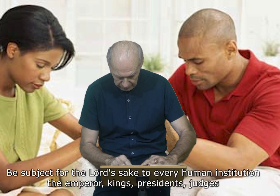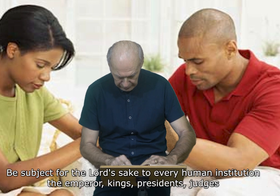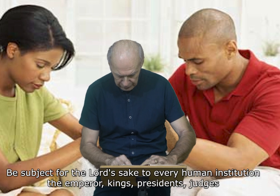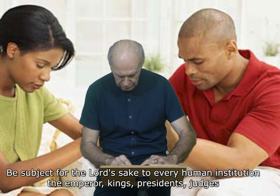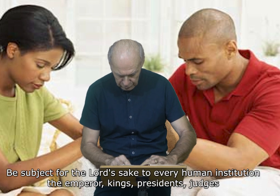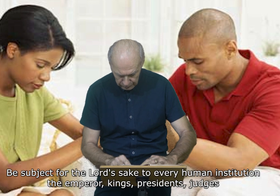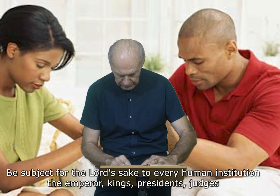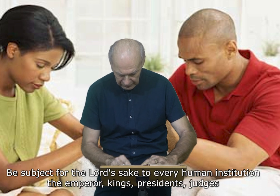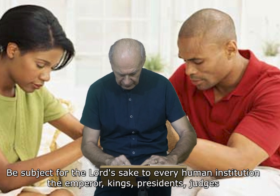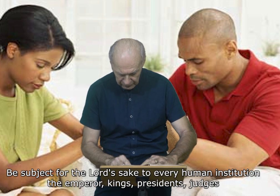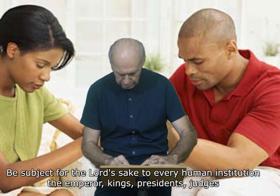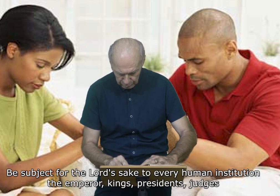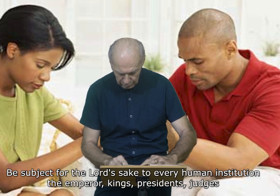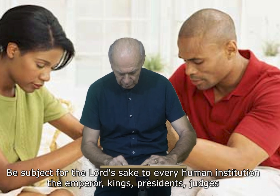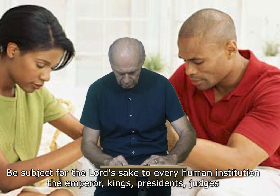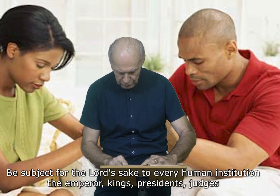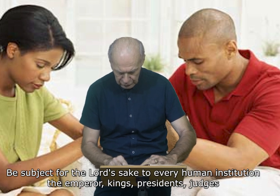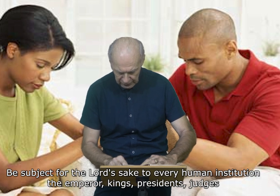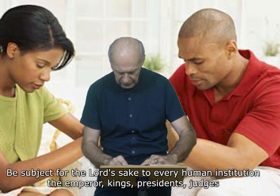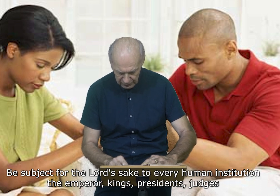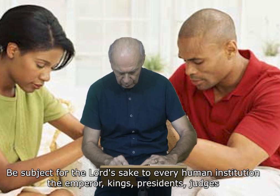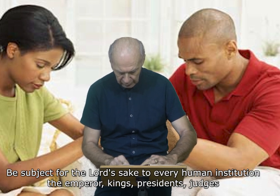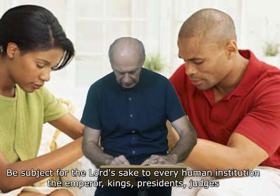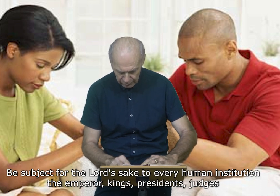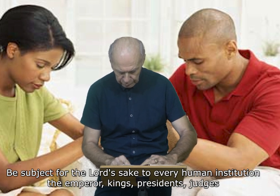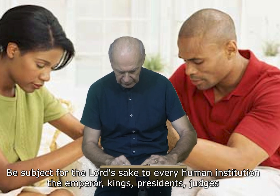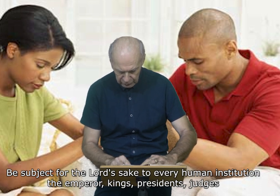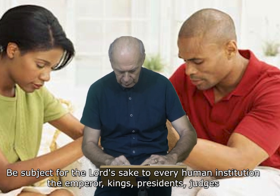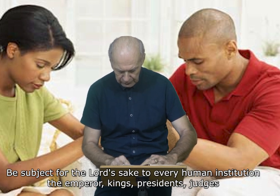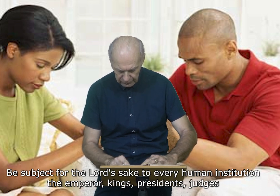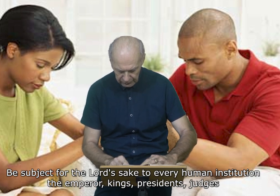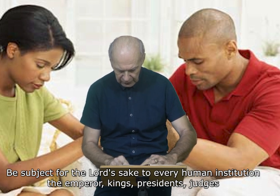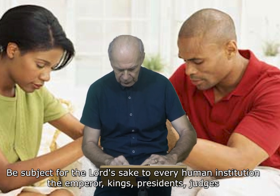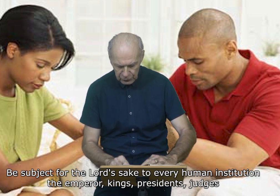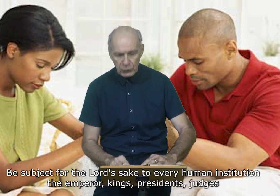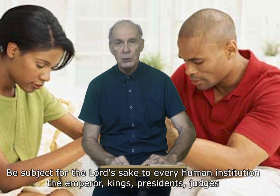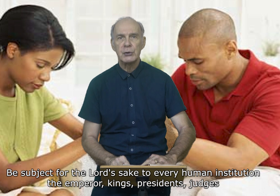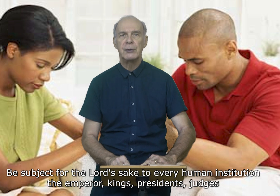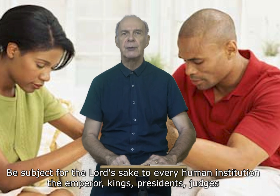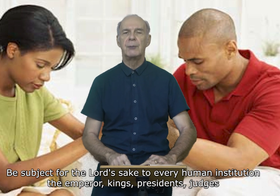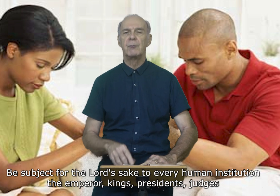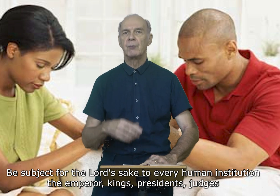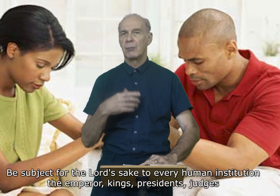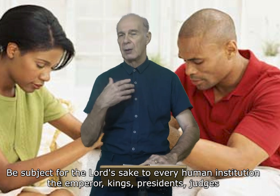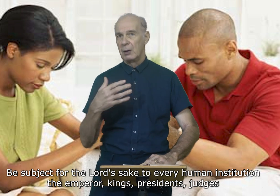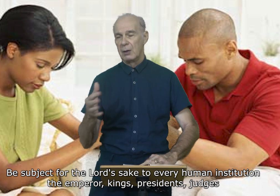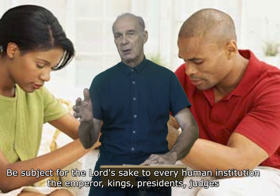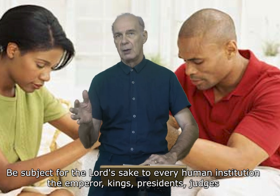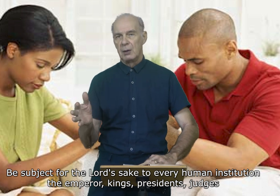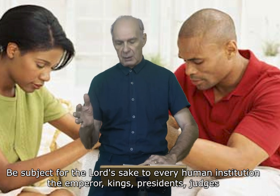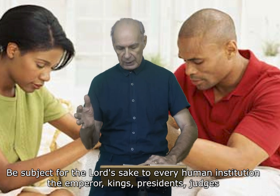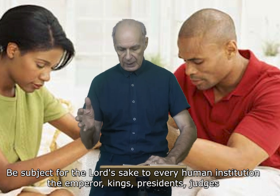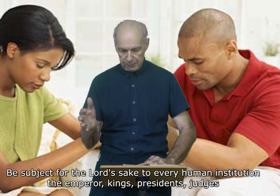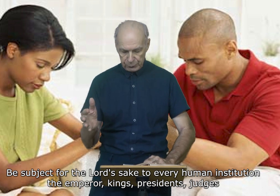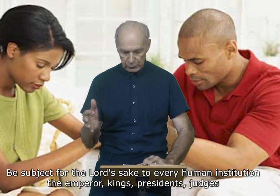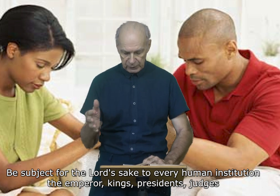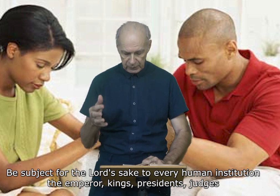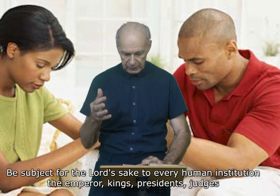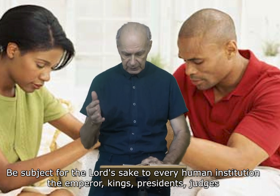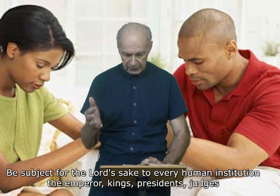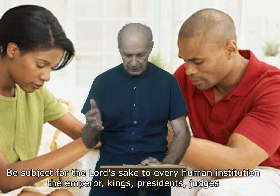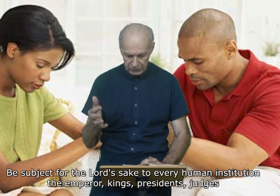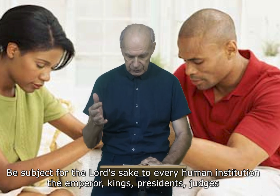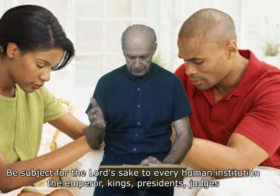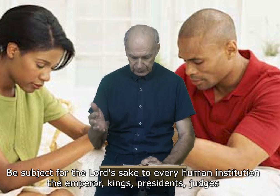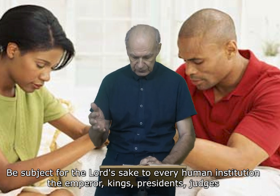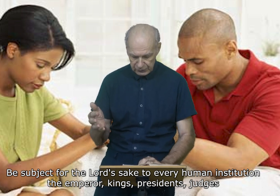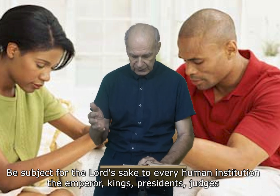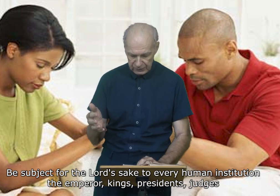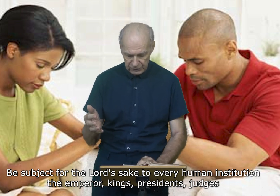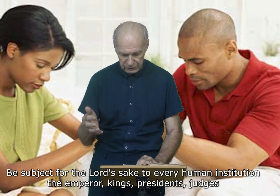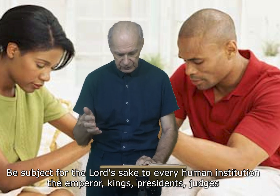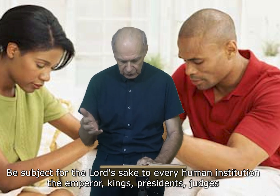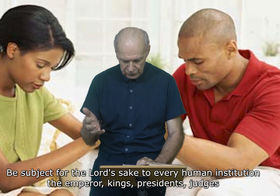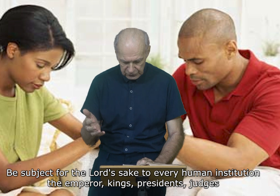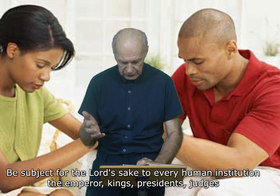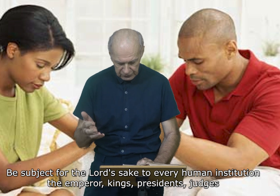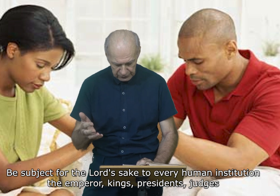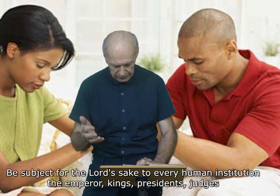Be subject for the Lord's sake to every human institution the emperor, kings, presidents, judges